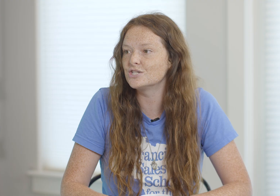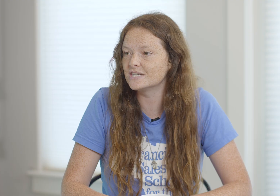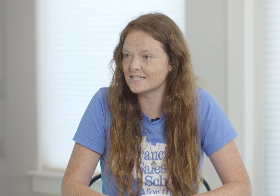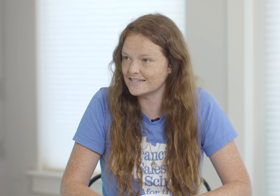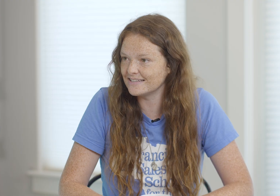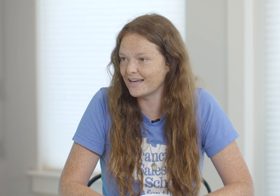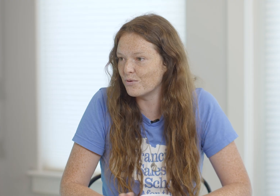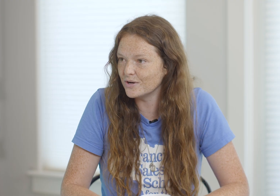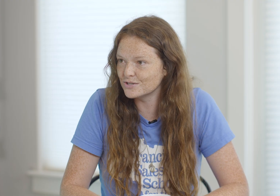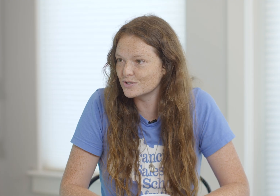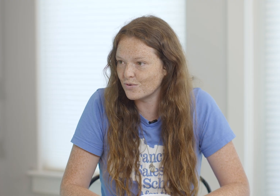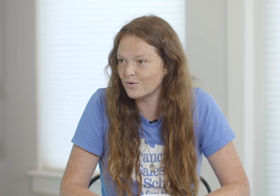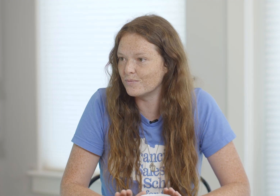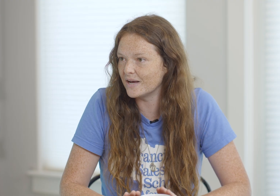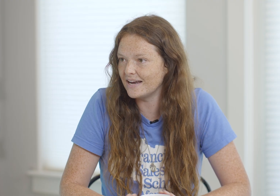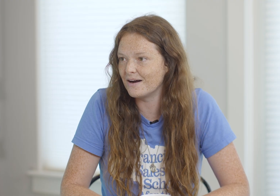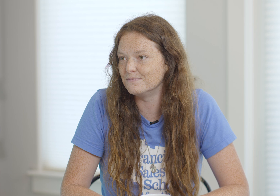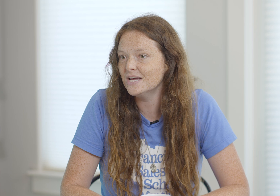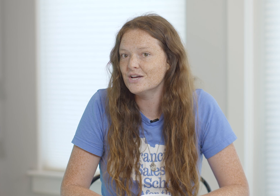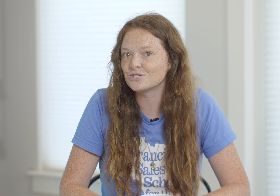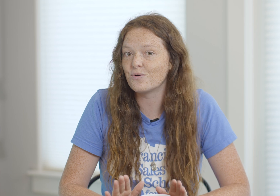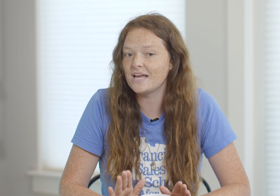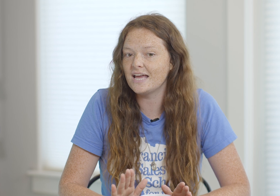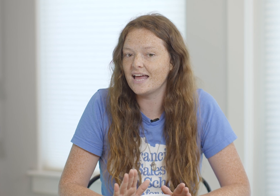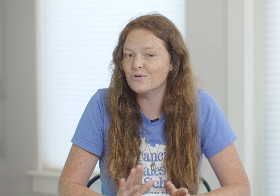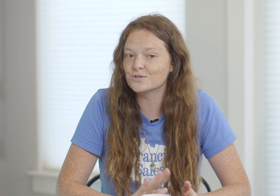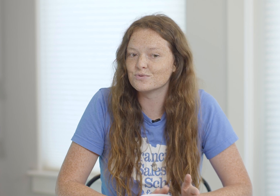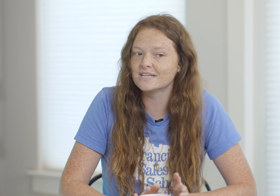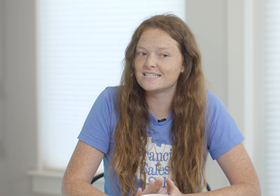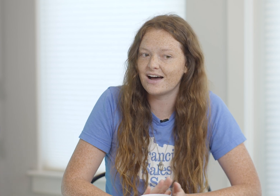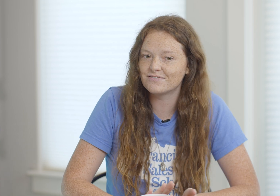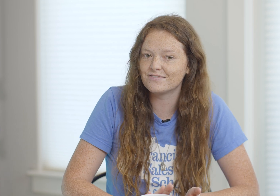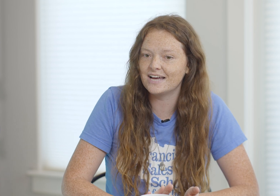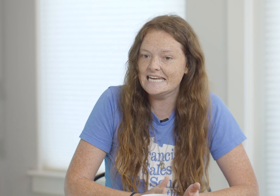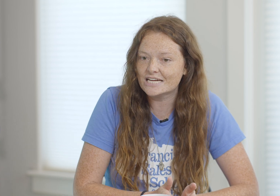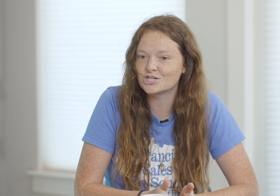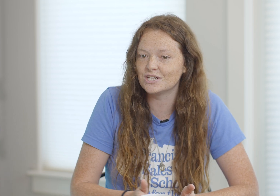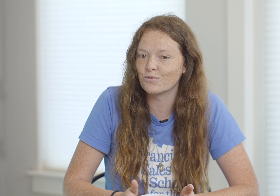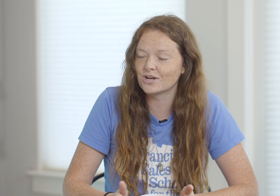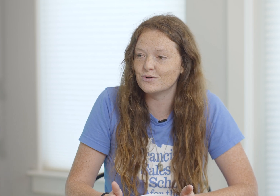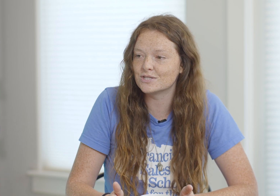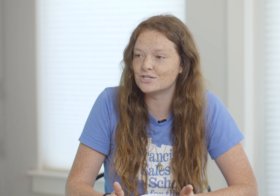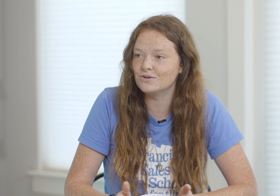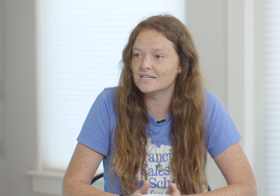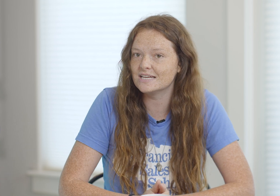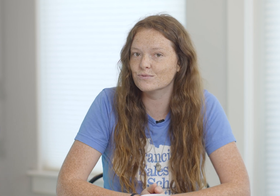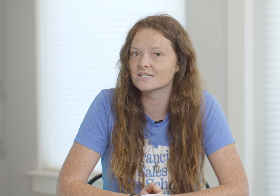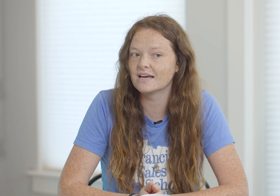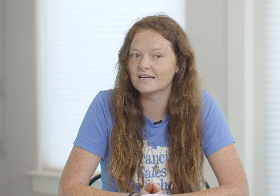This isn't like a weird school, but so it was really tough initially working with the students. It was like